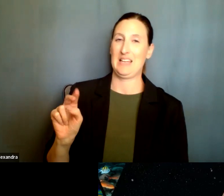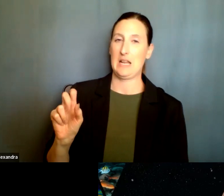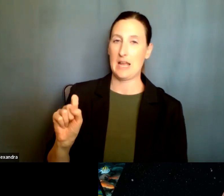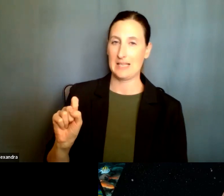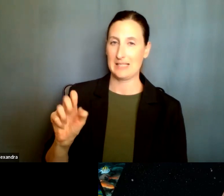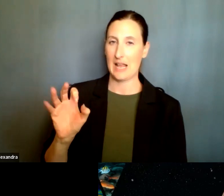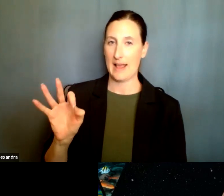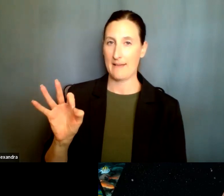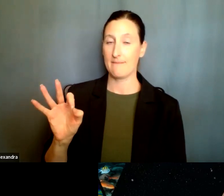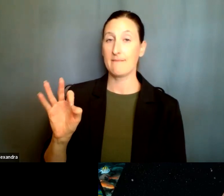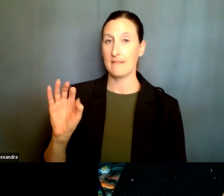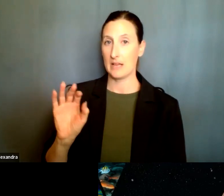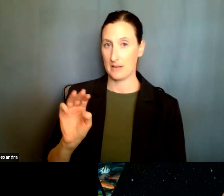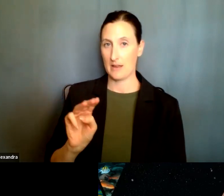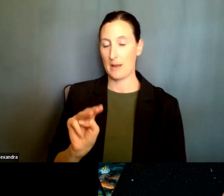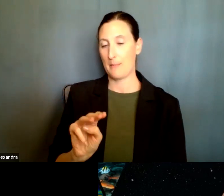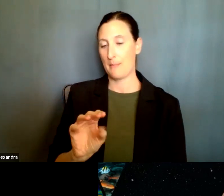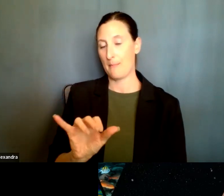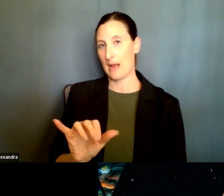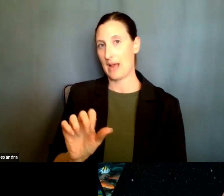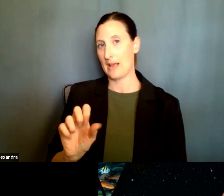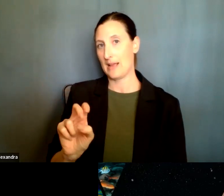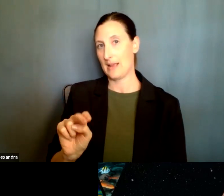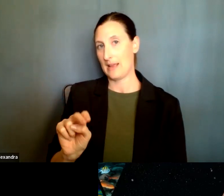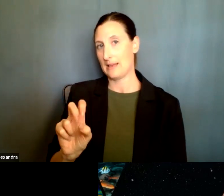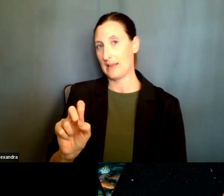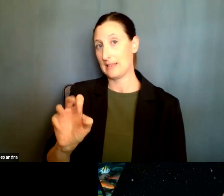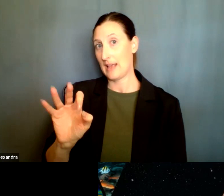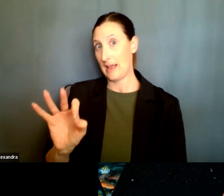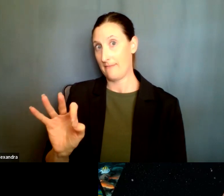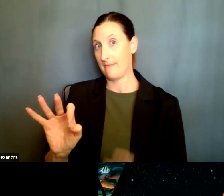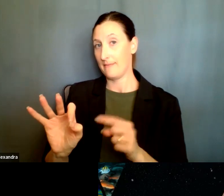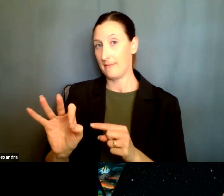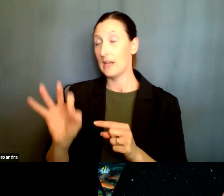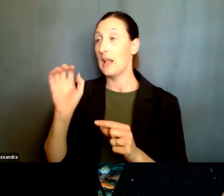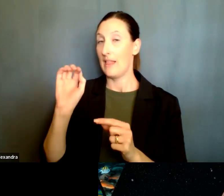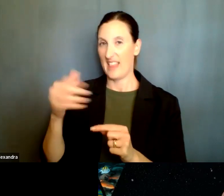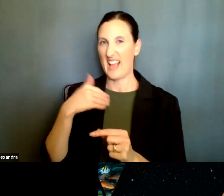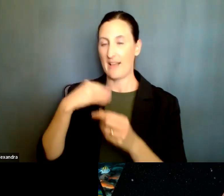If you go to that My NSF site, you can say, I want to learn about any new policies coming out